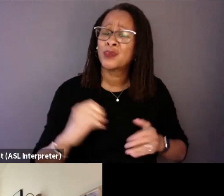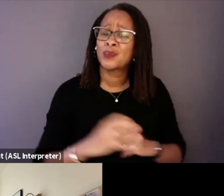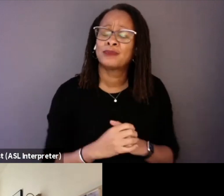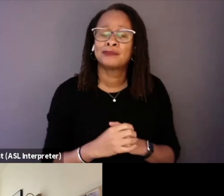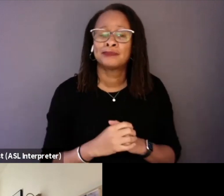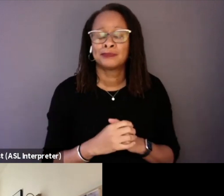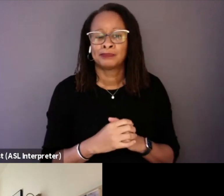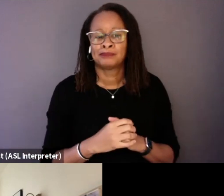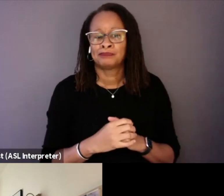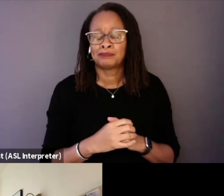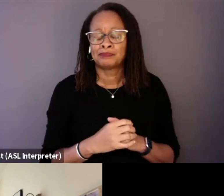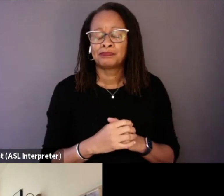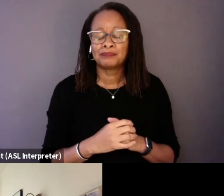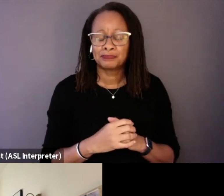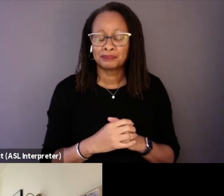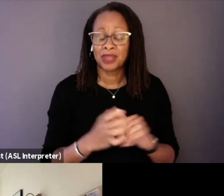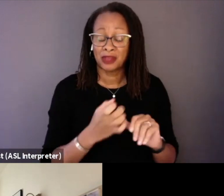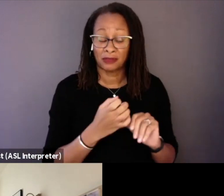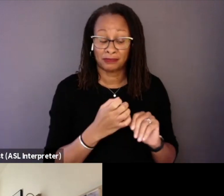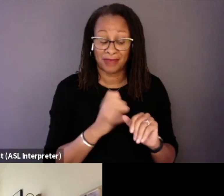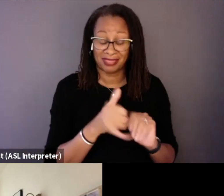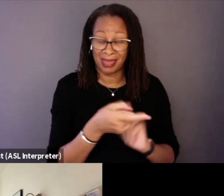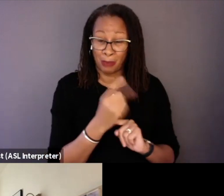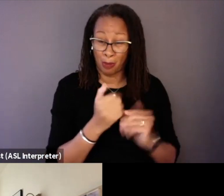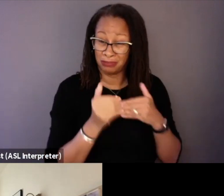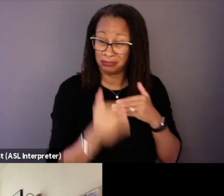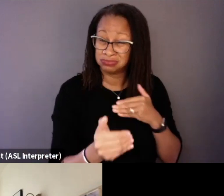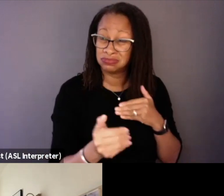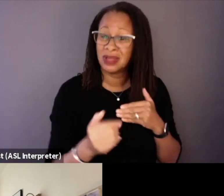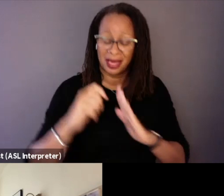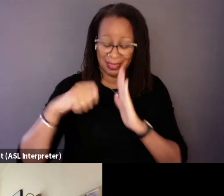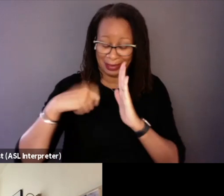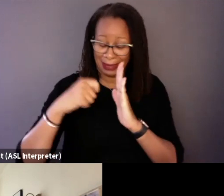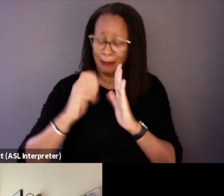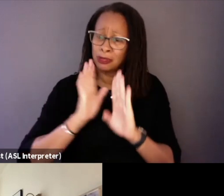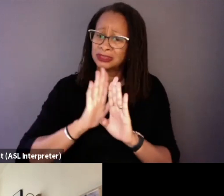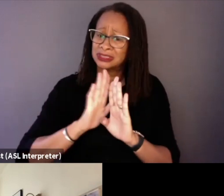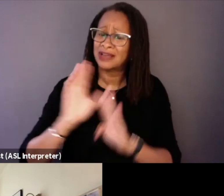from that moment on, the camera was the way to respond